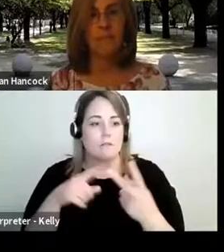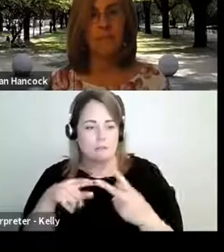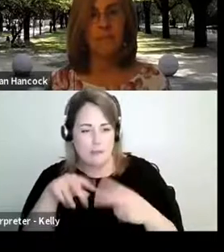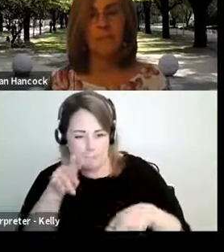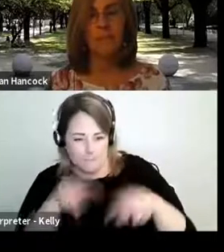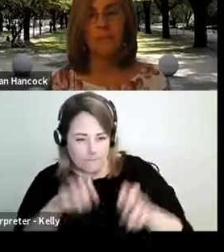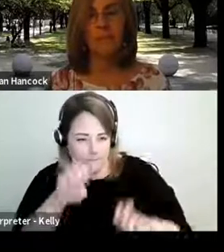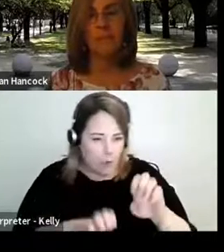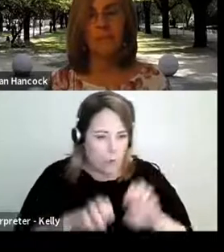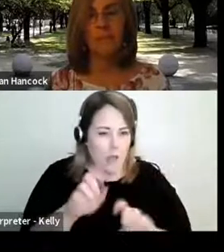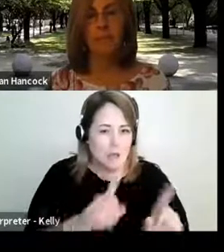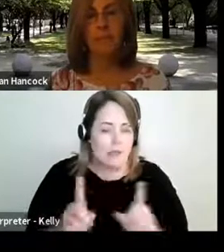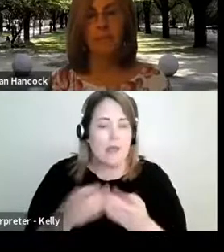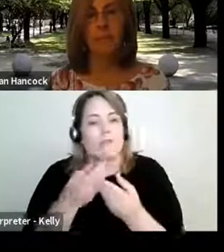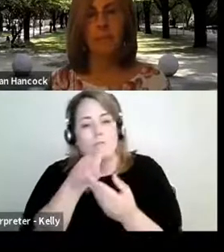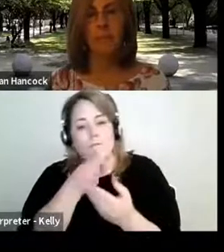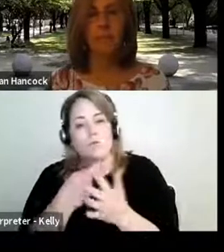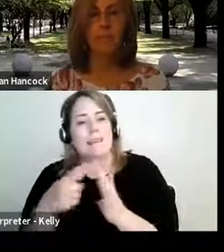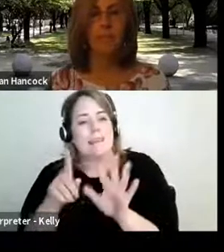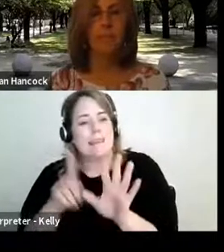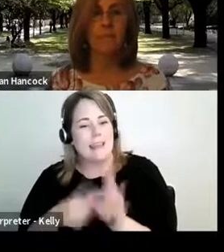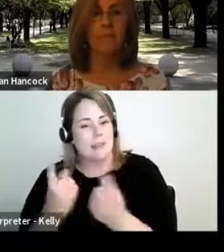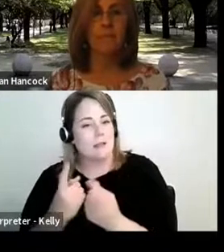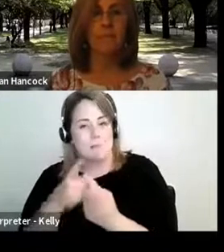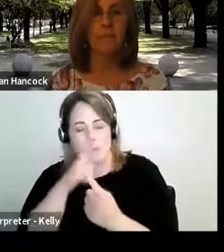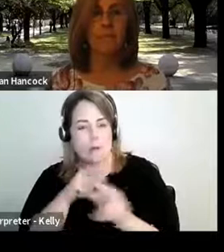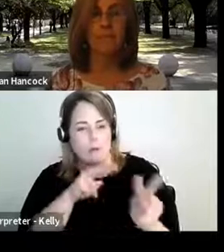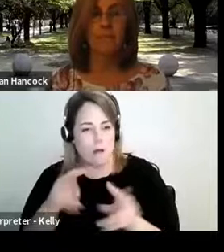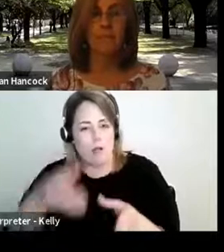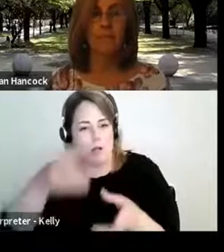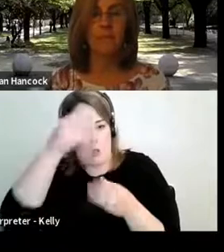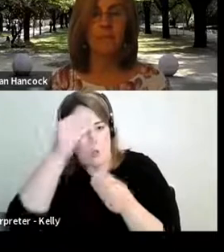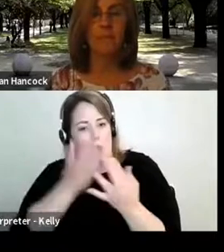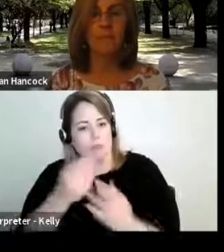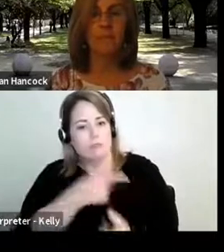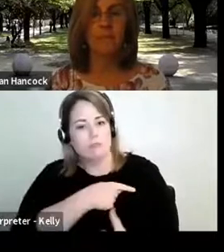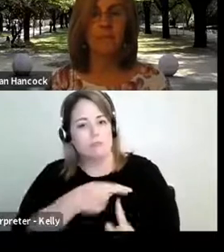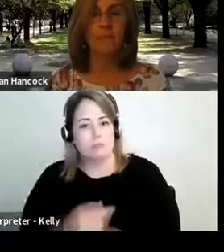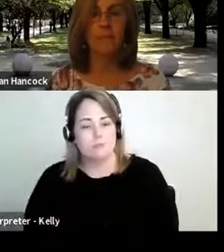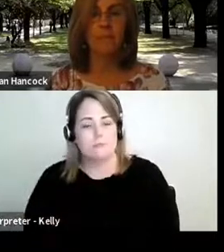and then some of the key things people have learned along the way through that. Okay, Jasmine,